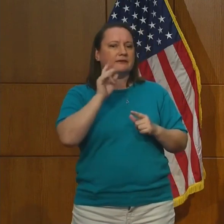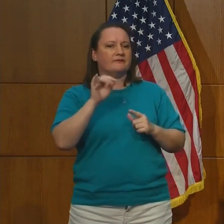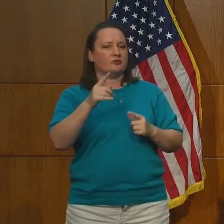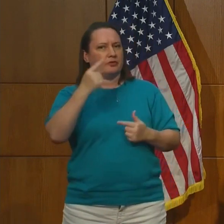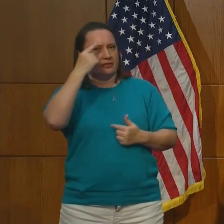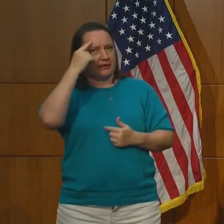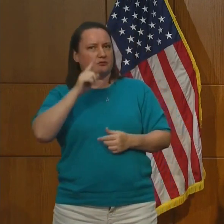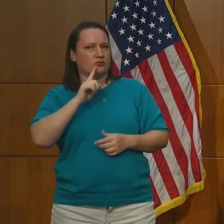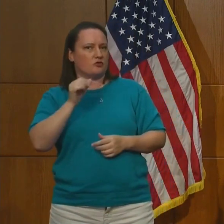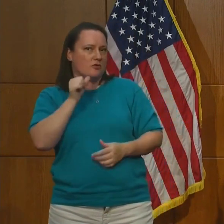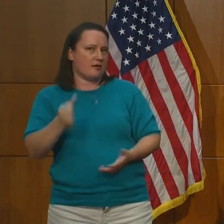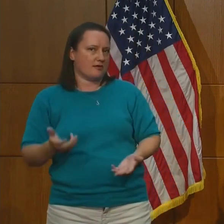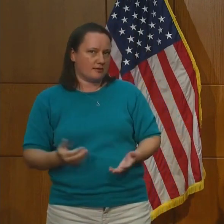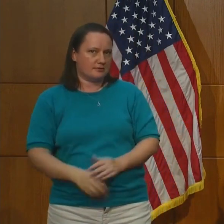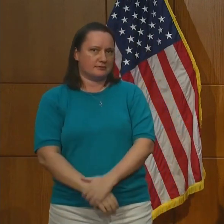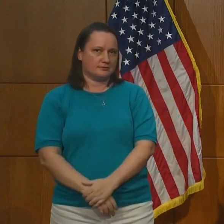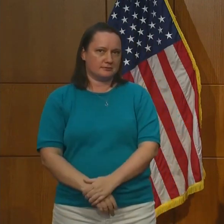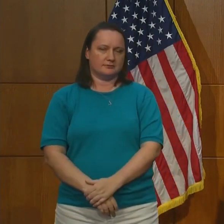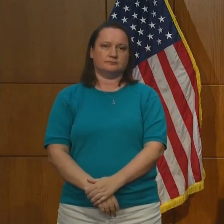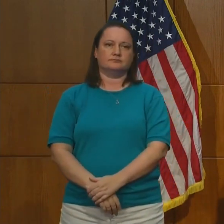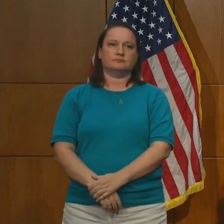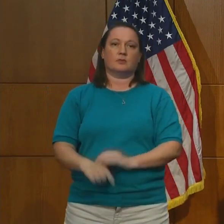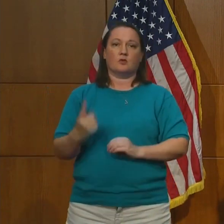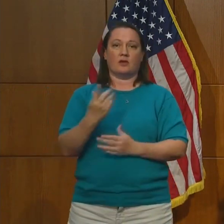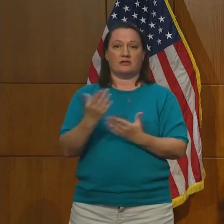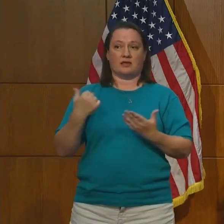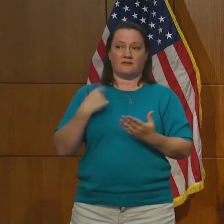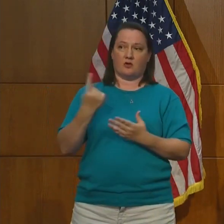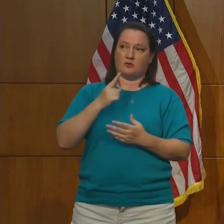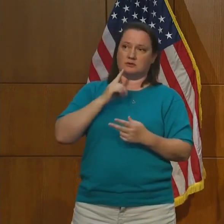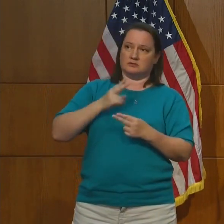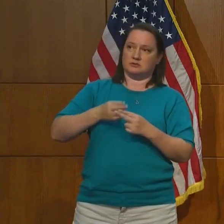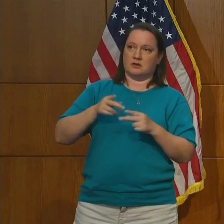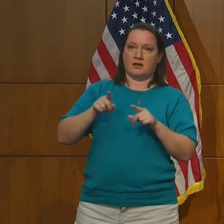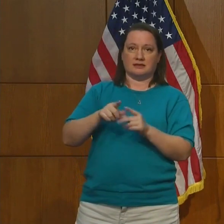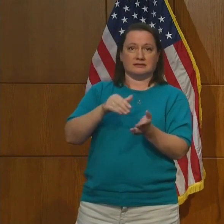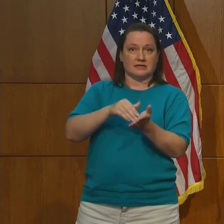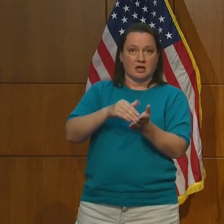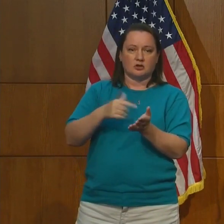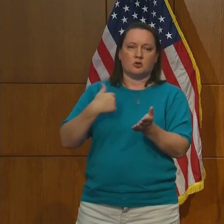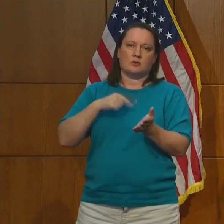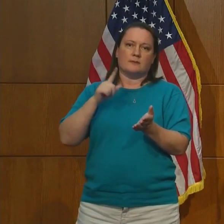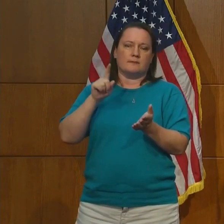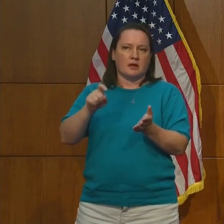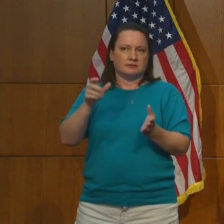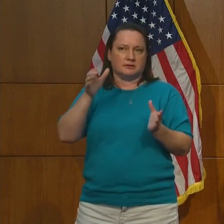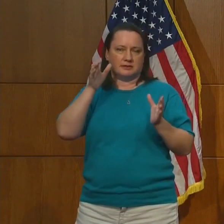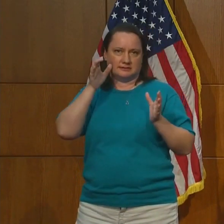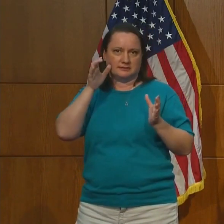TO AND- TO THEIR STORE AND THEN. HOW IF YOU THINK THIS IS REAL OR NOT SO OF. ONE OF THE THINGS